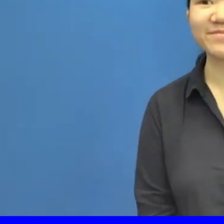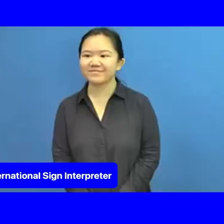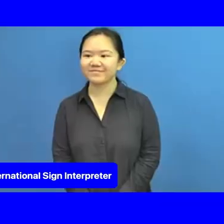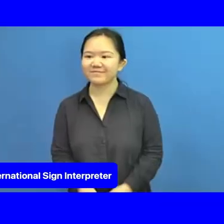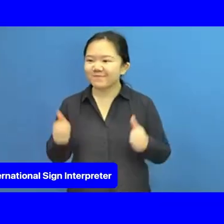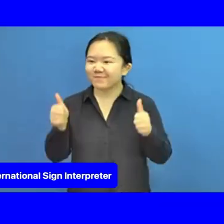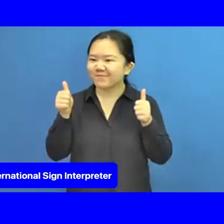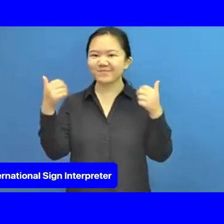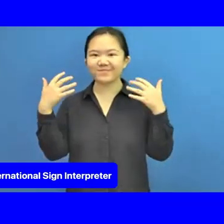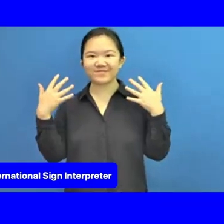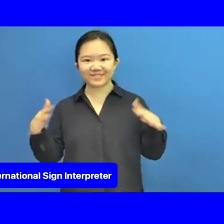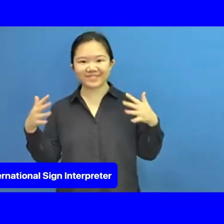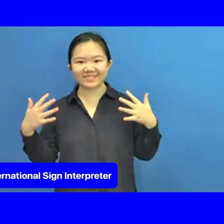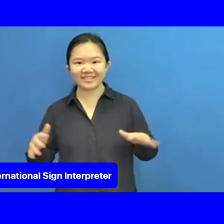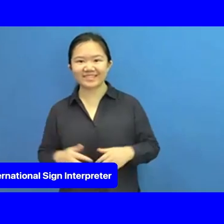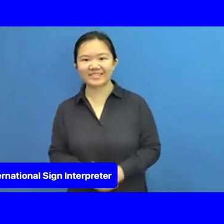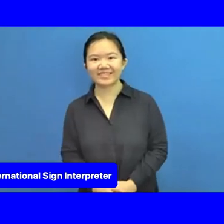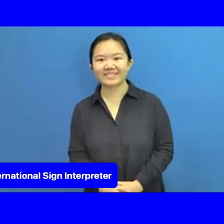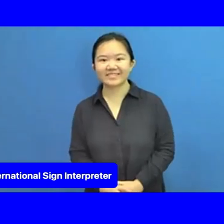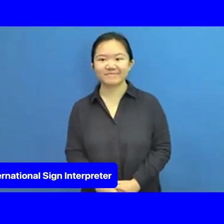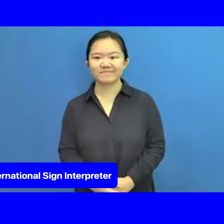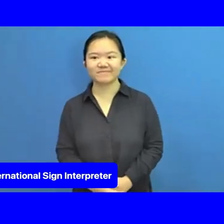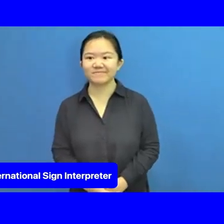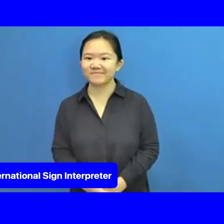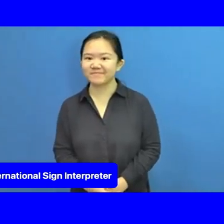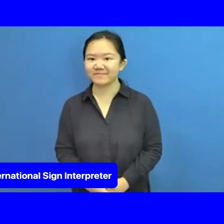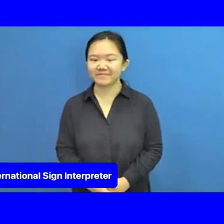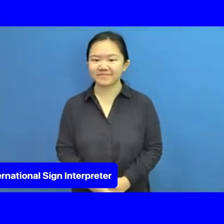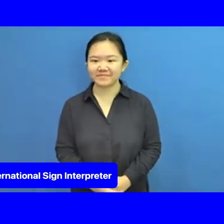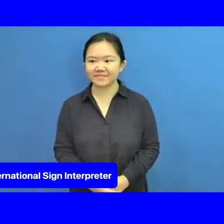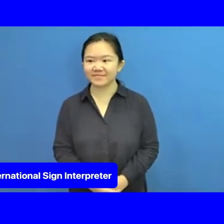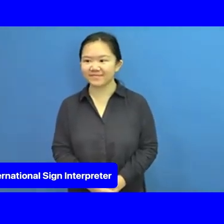Hello everyone. A very good, good morning to you all.